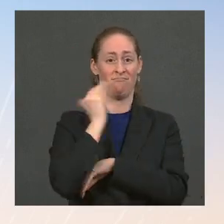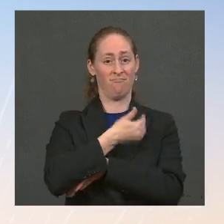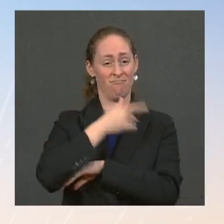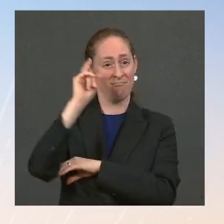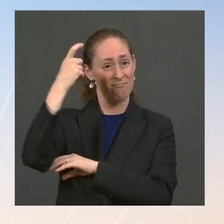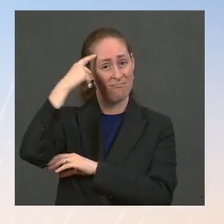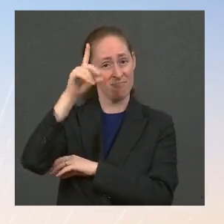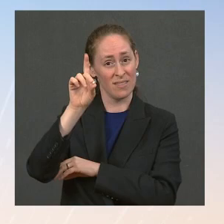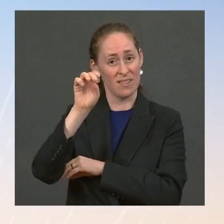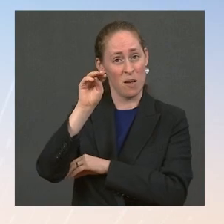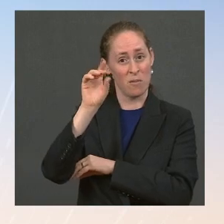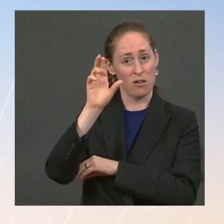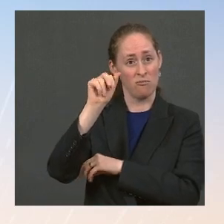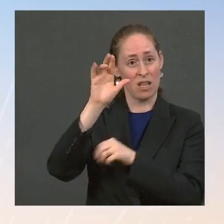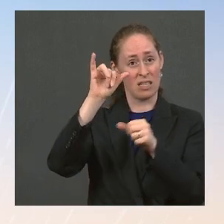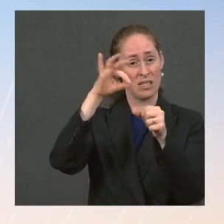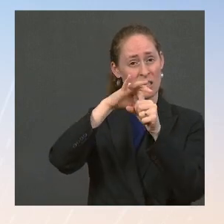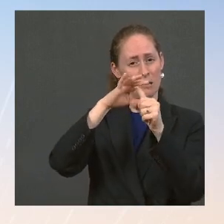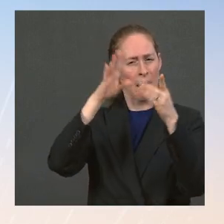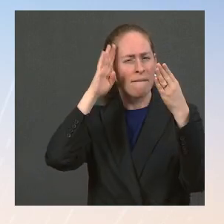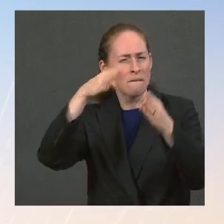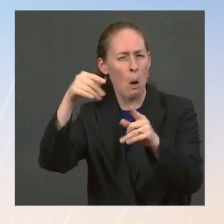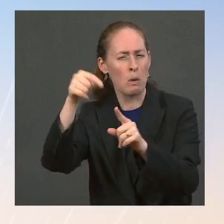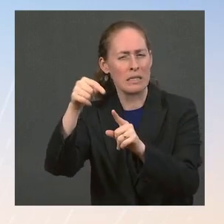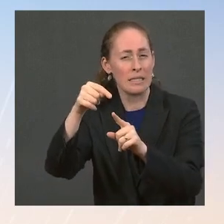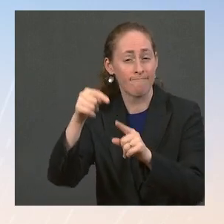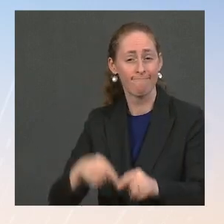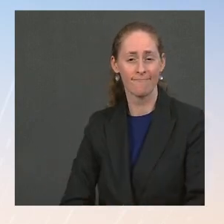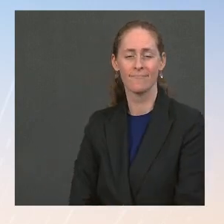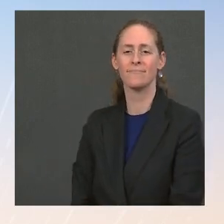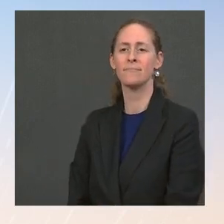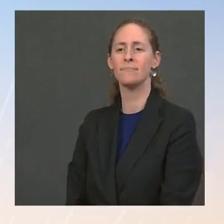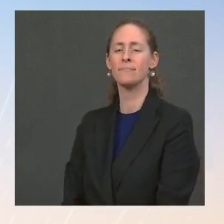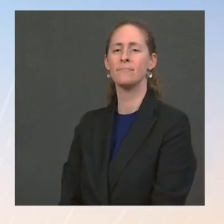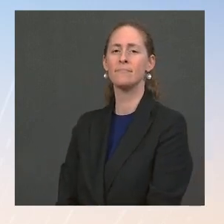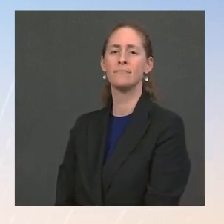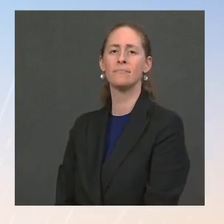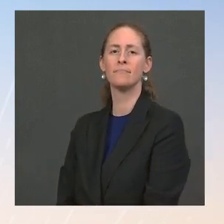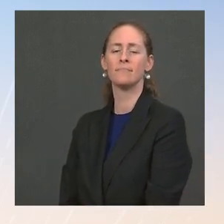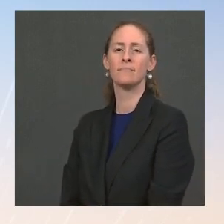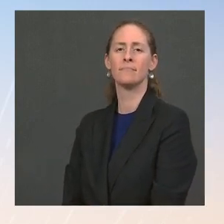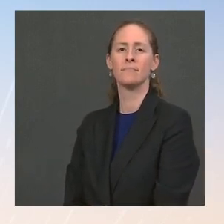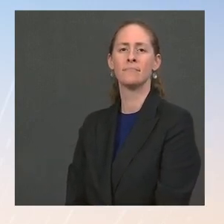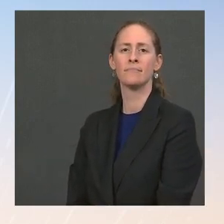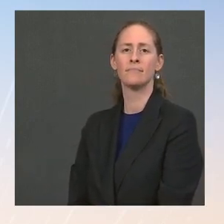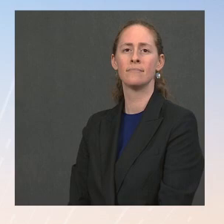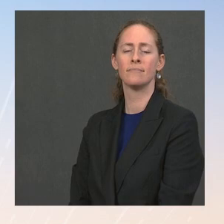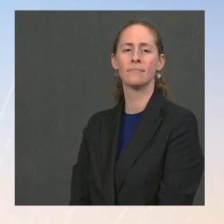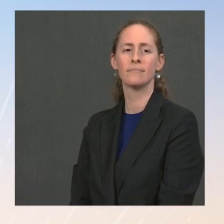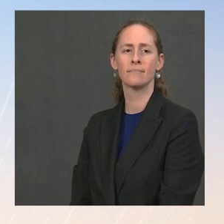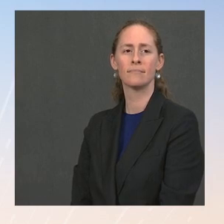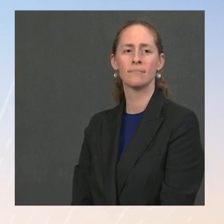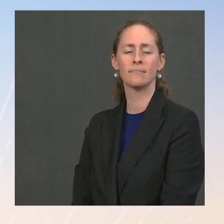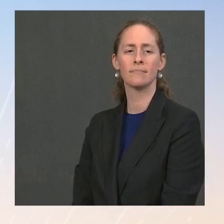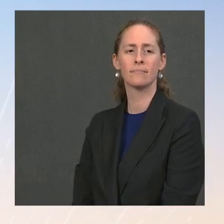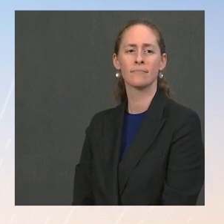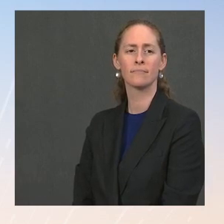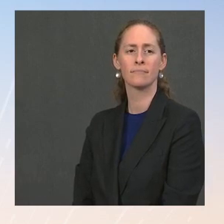The Press: I'd like to ask a -- put a finer point on a question Aamer asked you about -- Ms. Psaki: Sure. The Press: -- Indigenous Peoples' Day. The President today issued two proclamations -- Ms. Psaki: Yes.